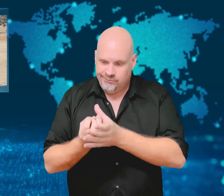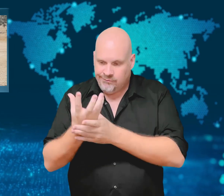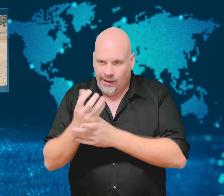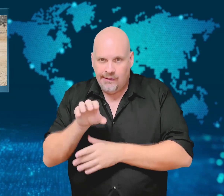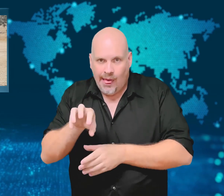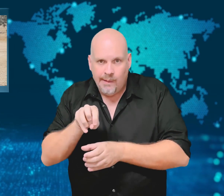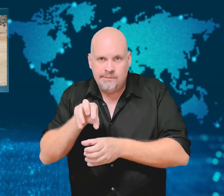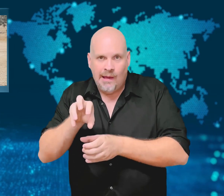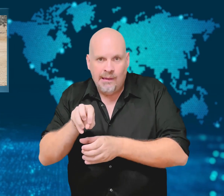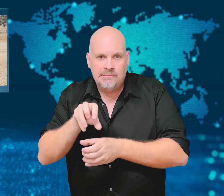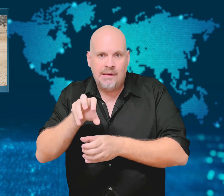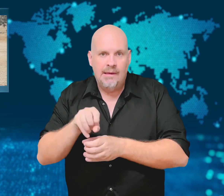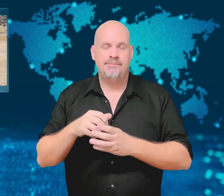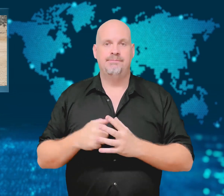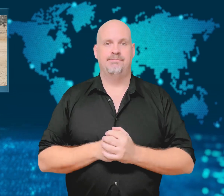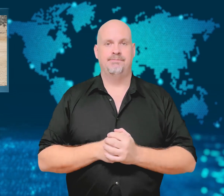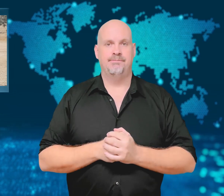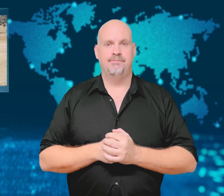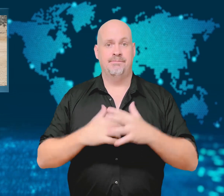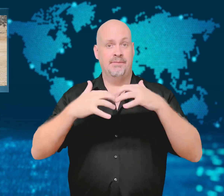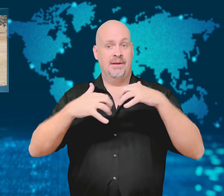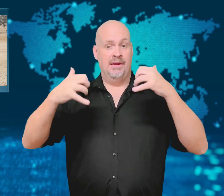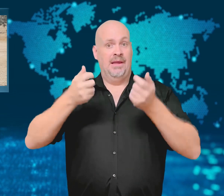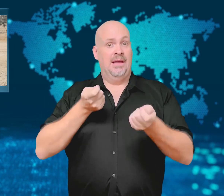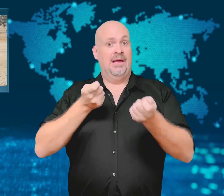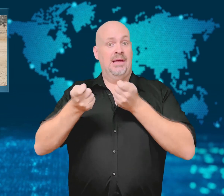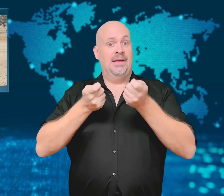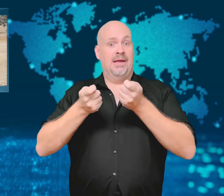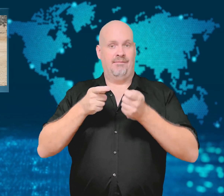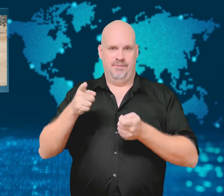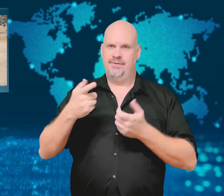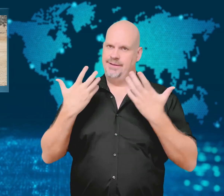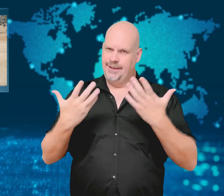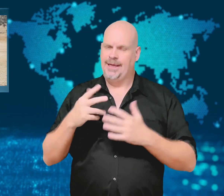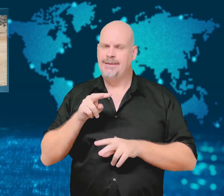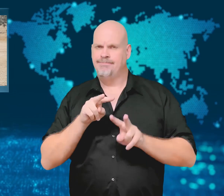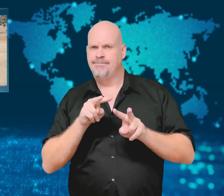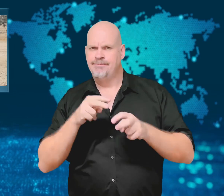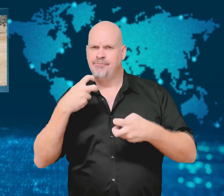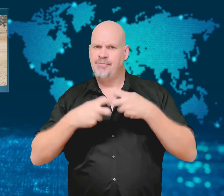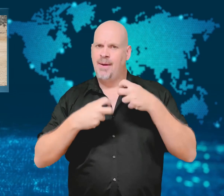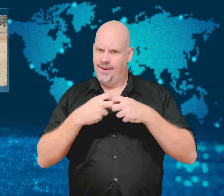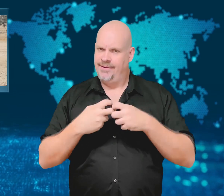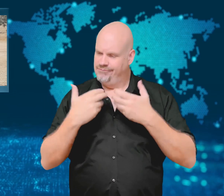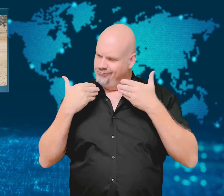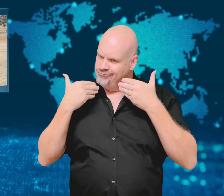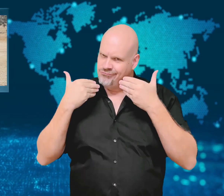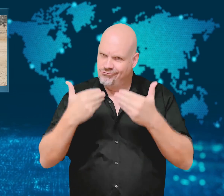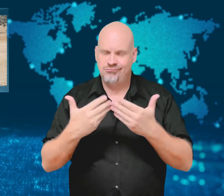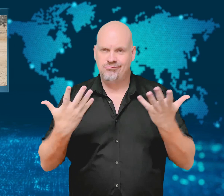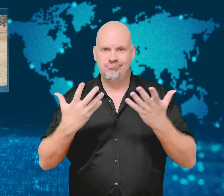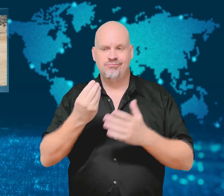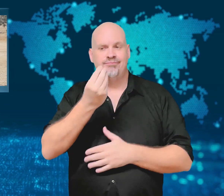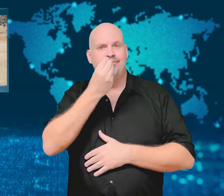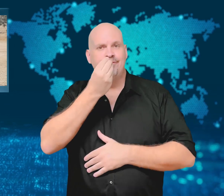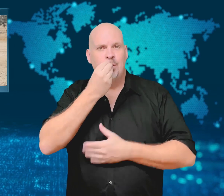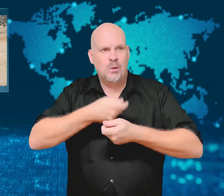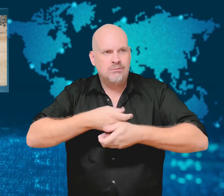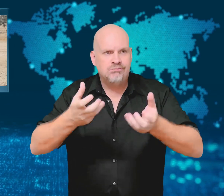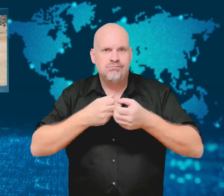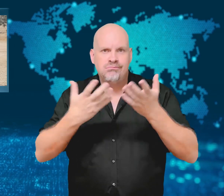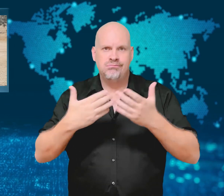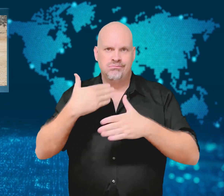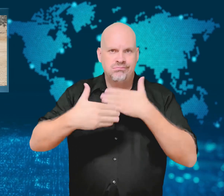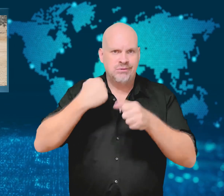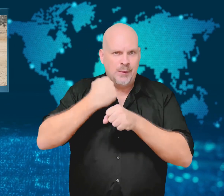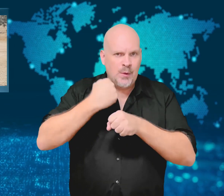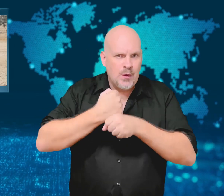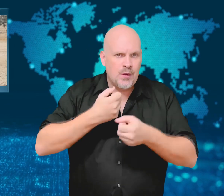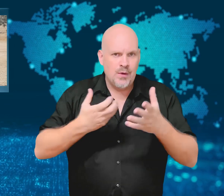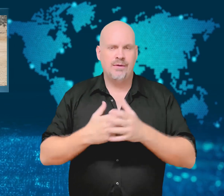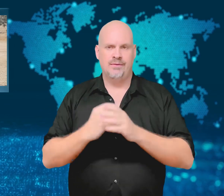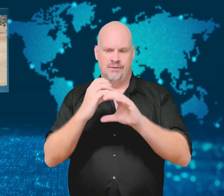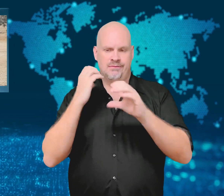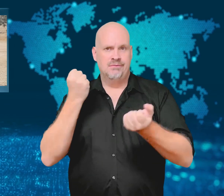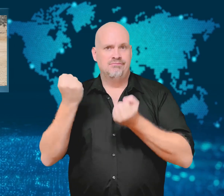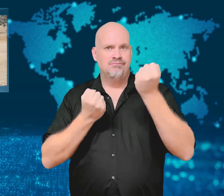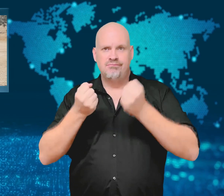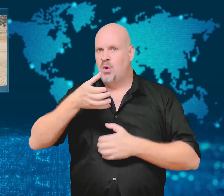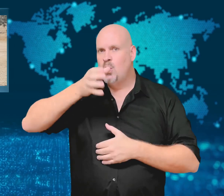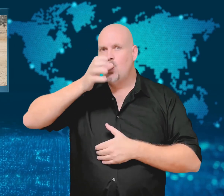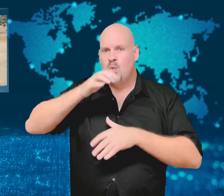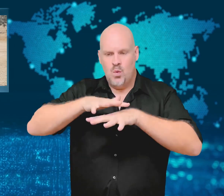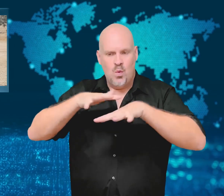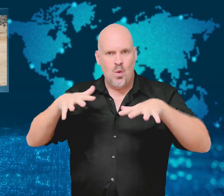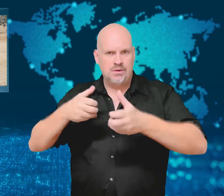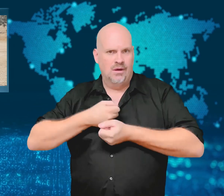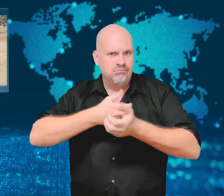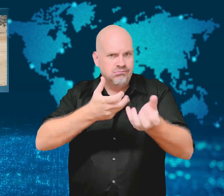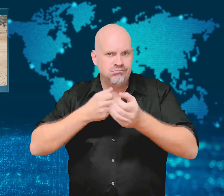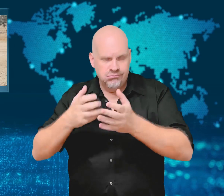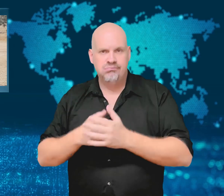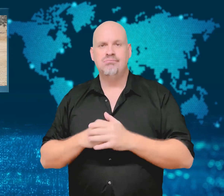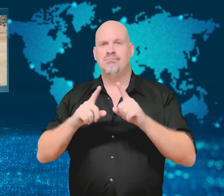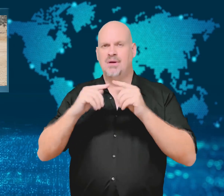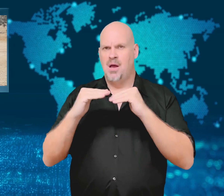The country's government is addressing the problem with feeding programs,